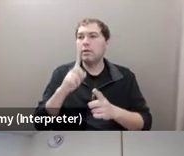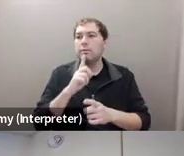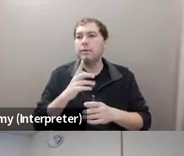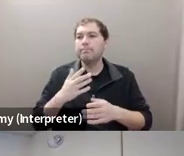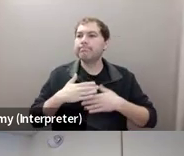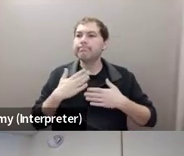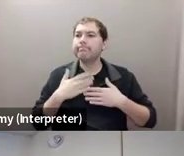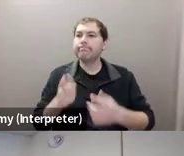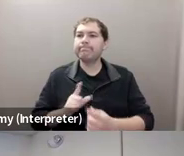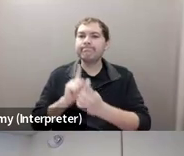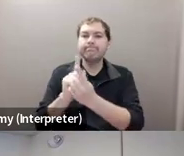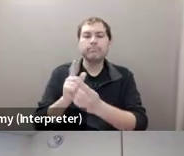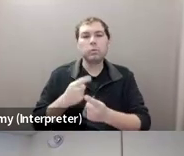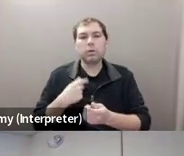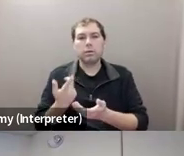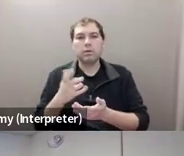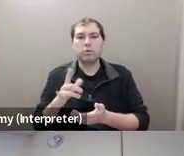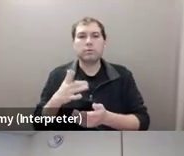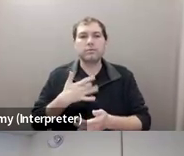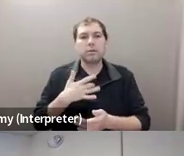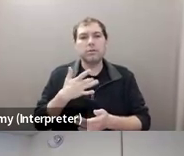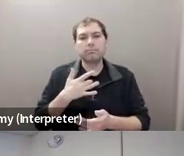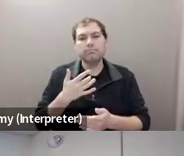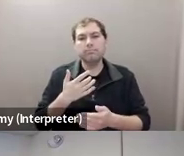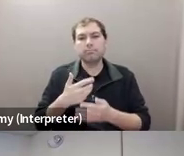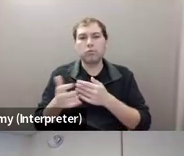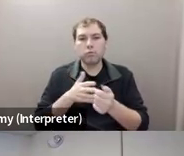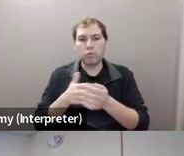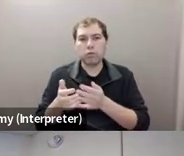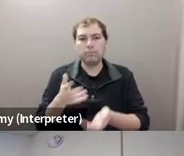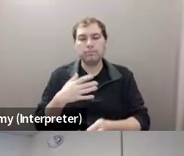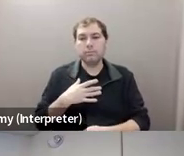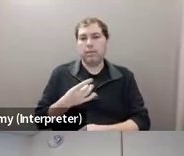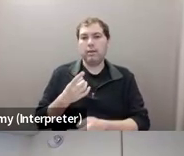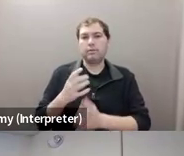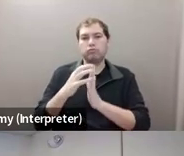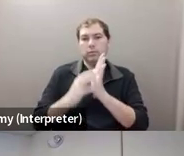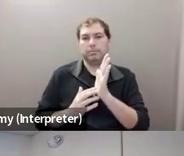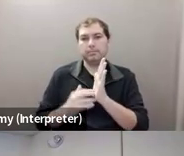Pam Davies: to get them to feel comfortable that they know. And then I like the script idea. I hadn't thought of that.